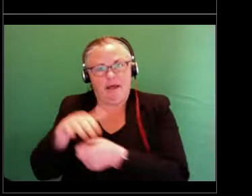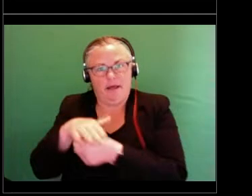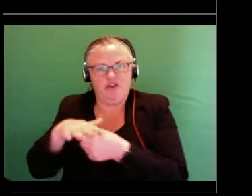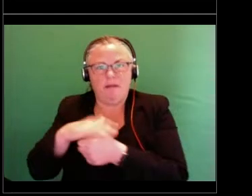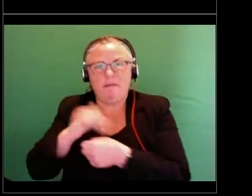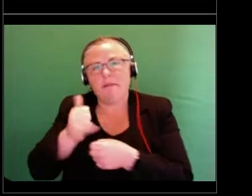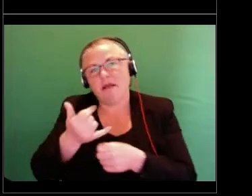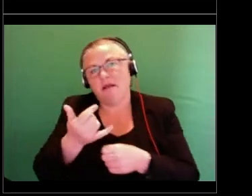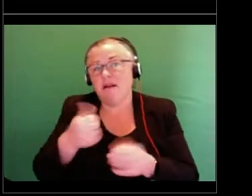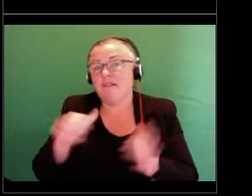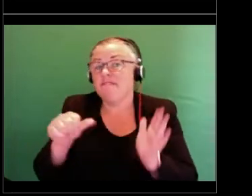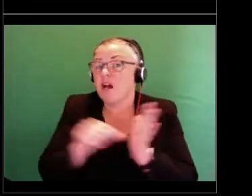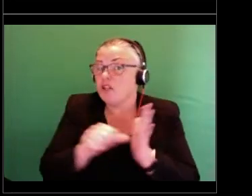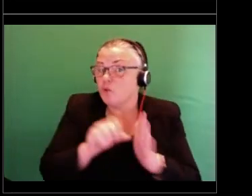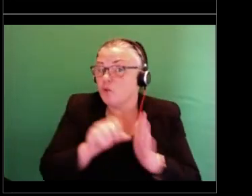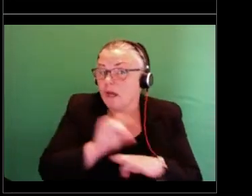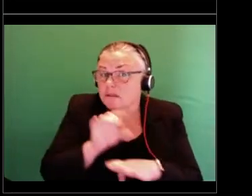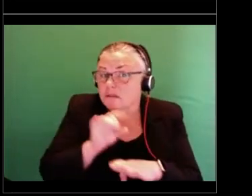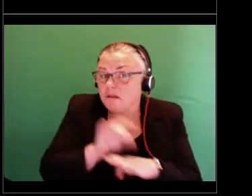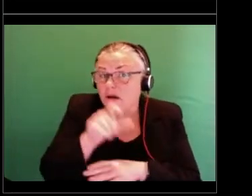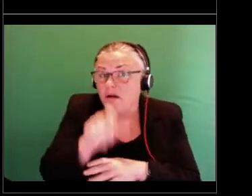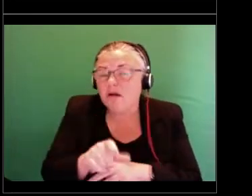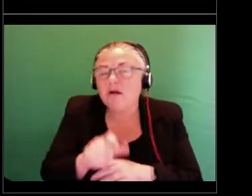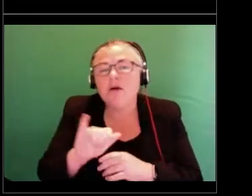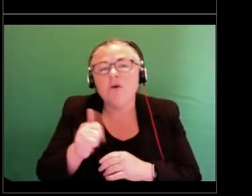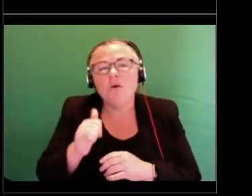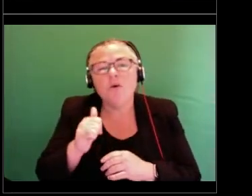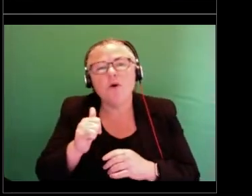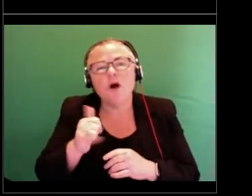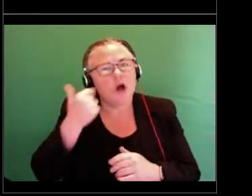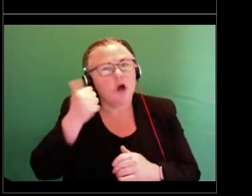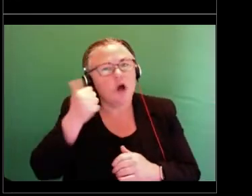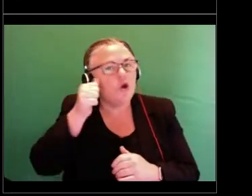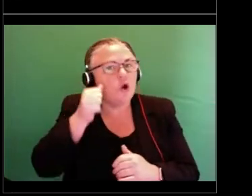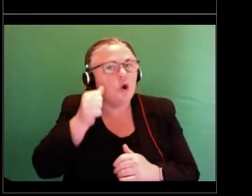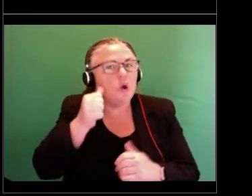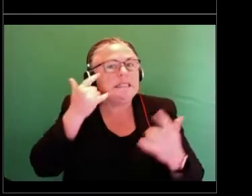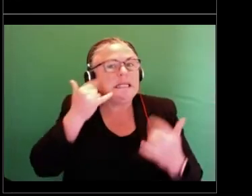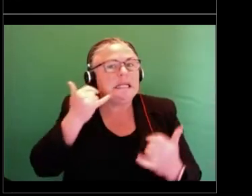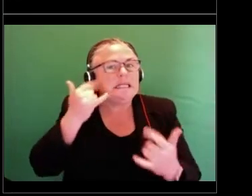service. We have a very large state, so we will be giving you guidance about your particular